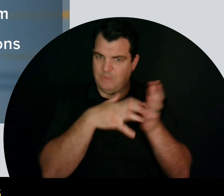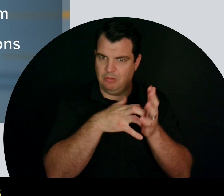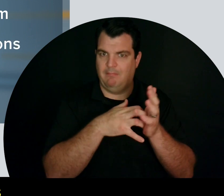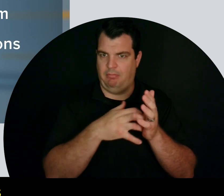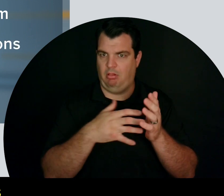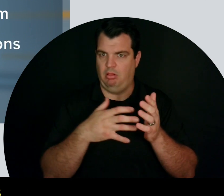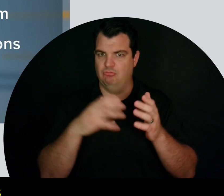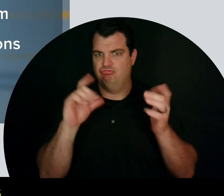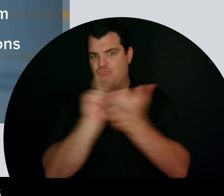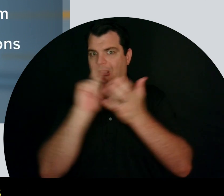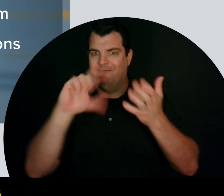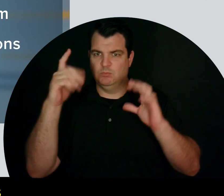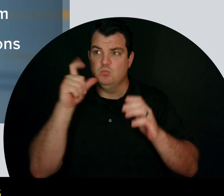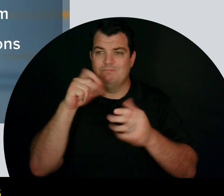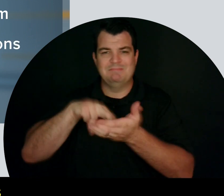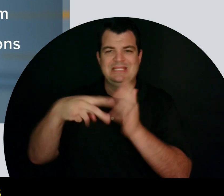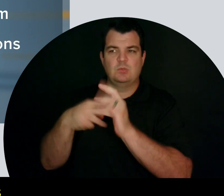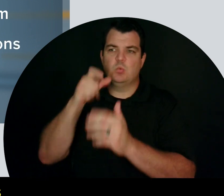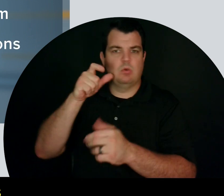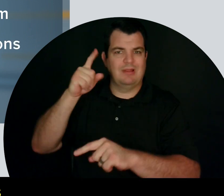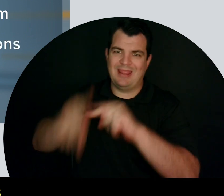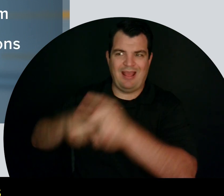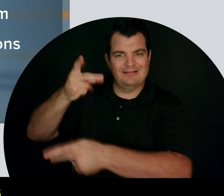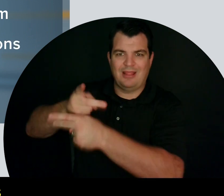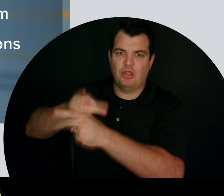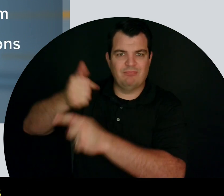For victims the law defines as being vulnerable.